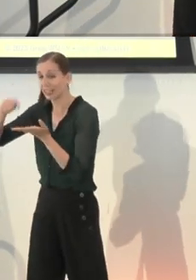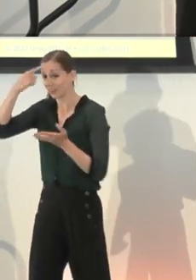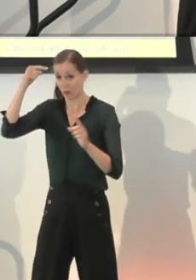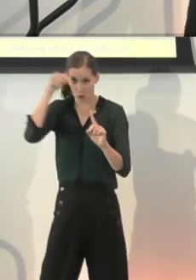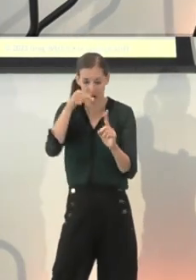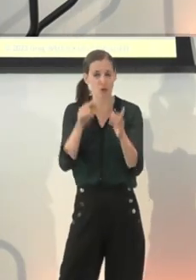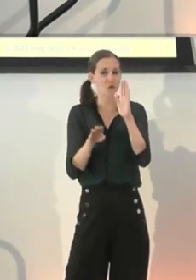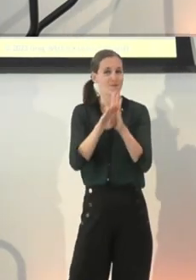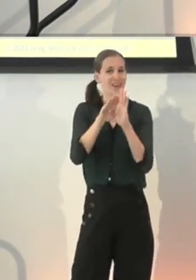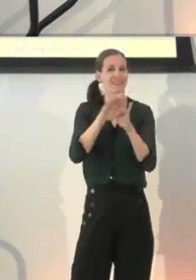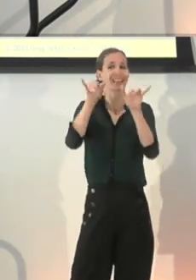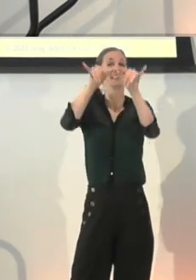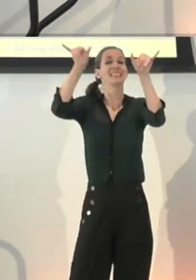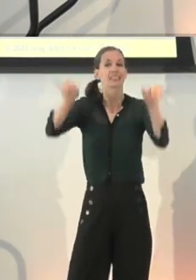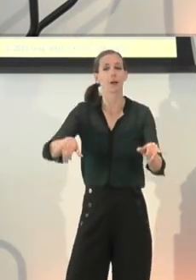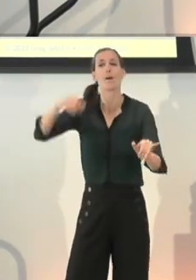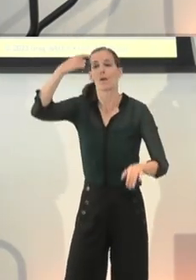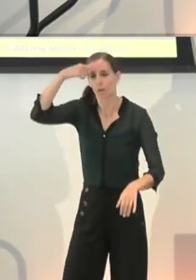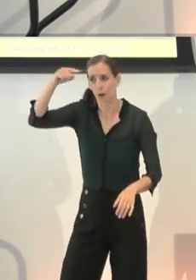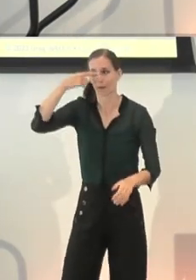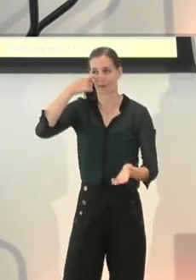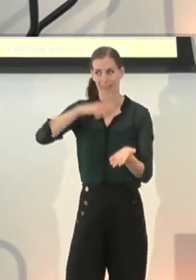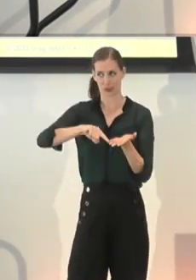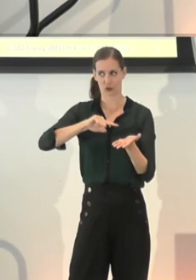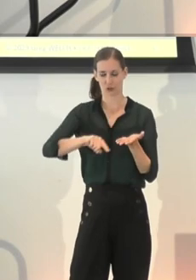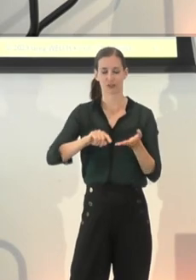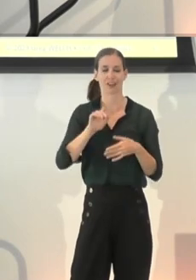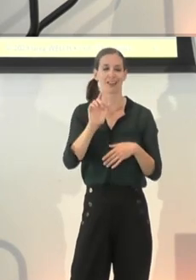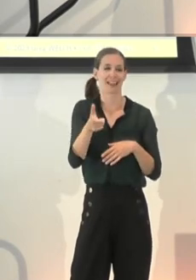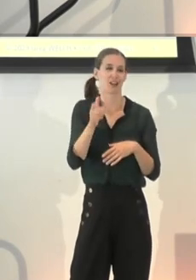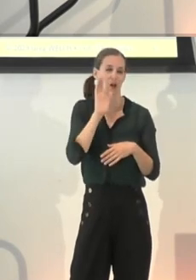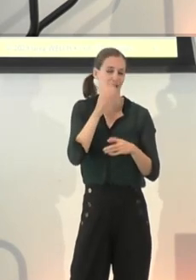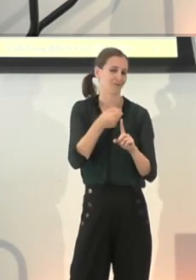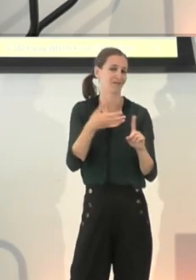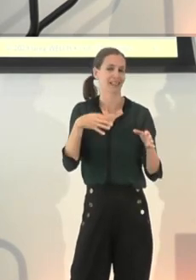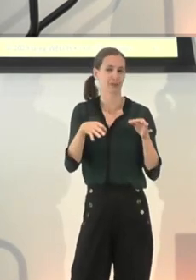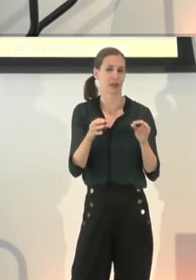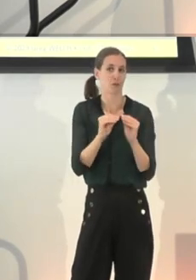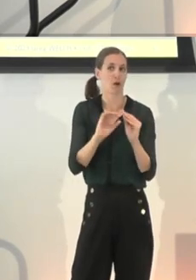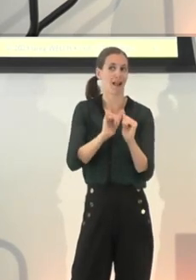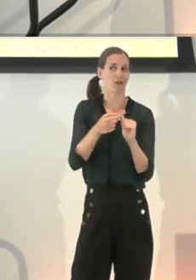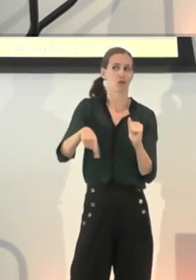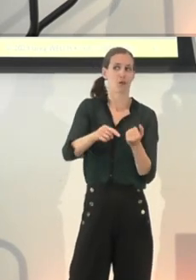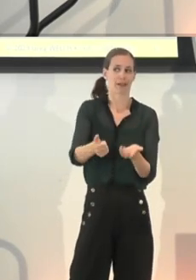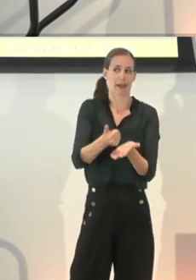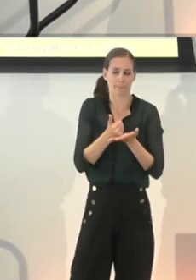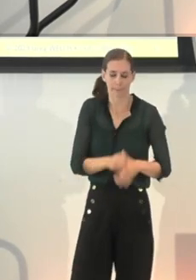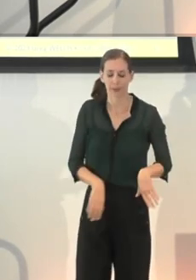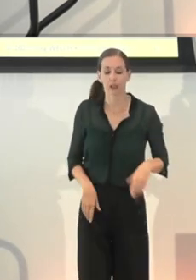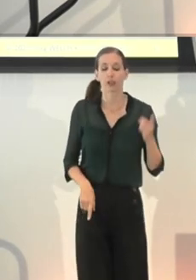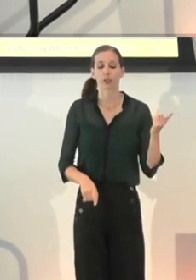need your help and how you guys can help us. The community where building is a community of Exar